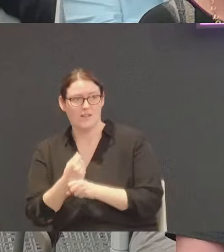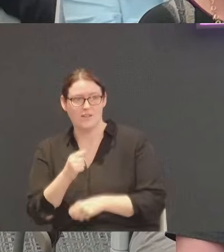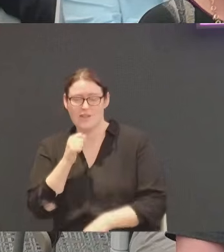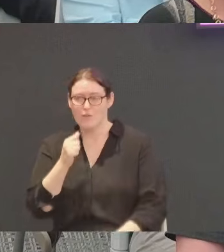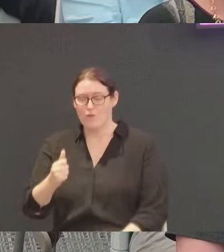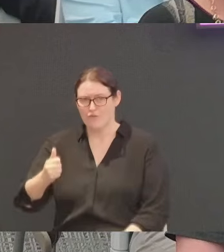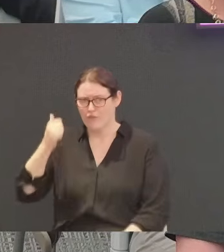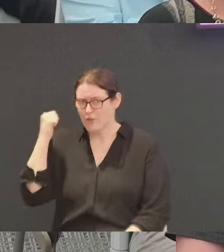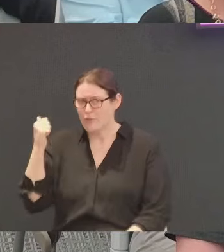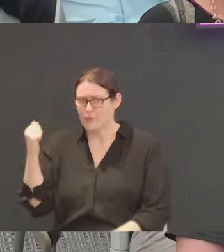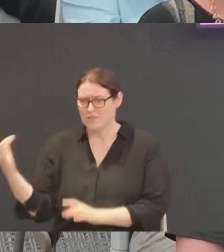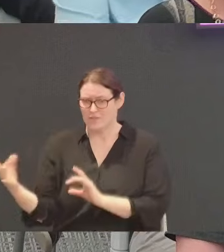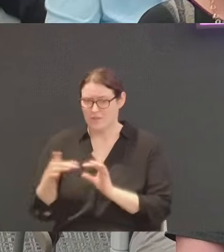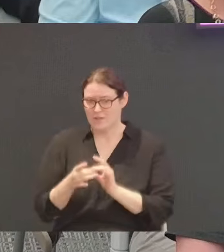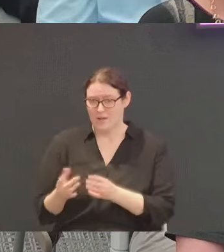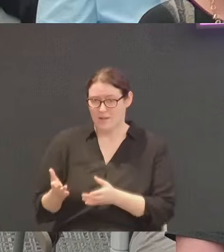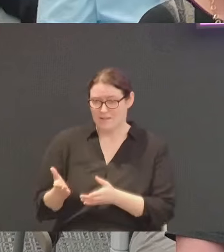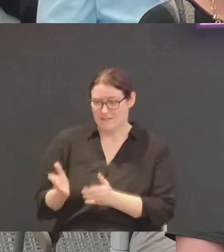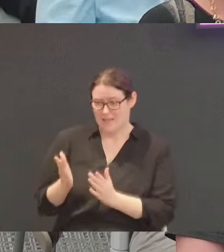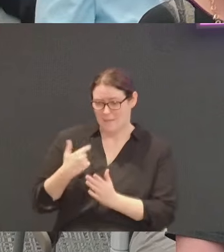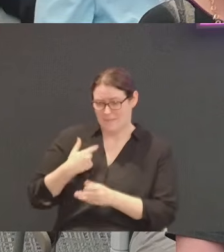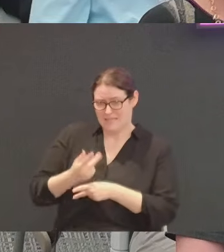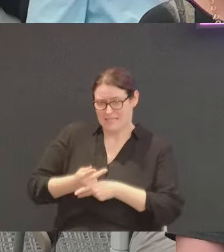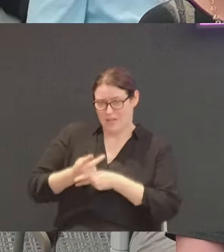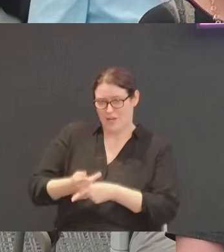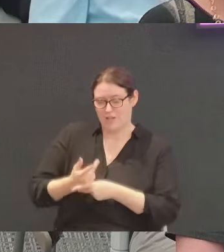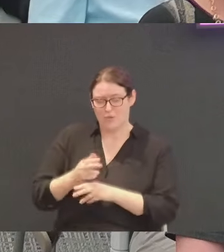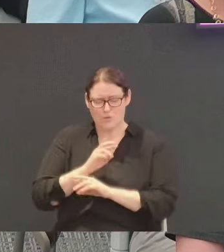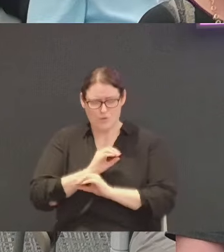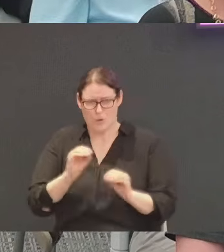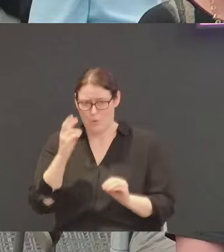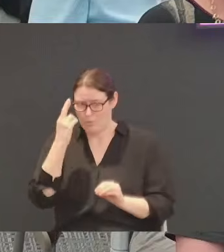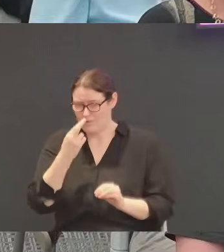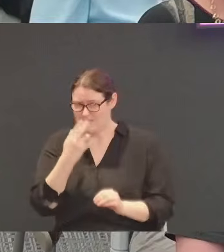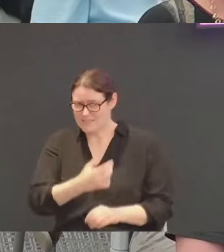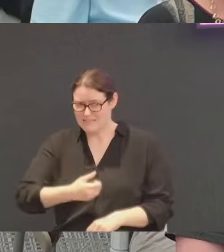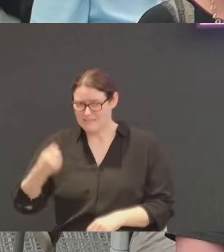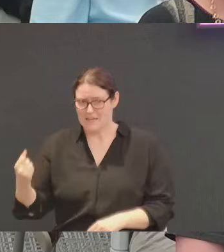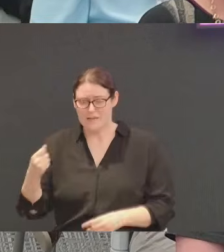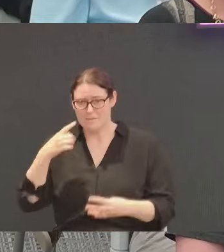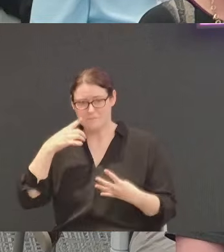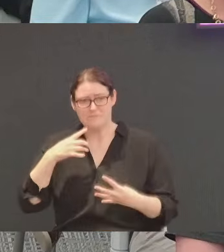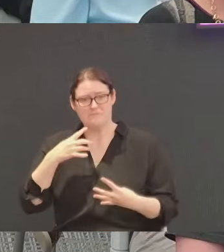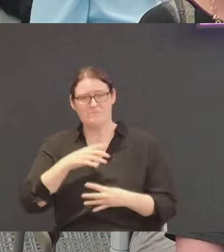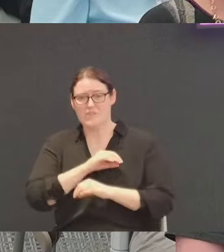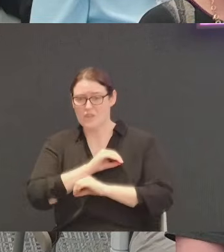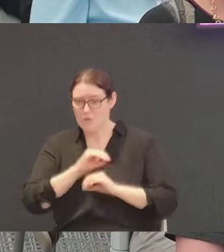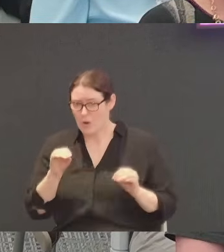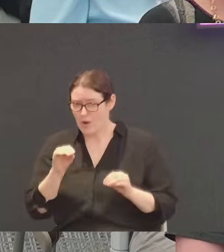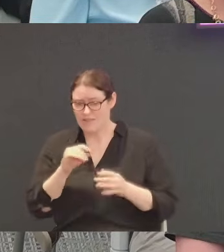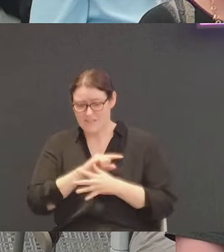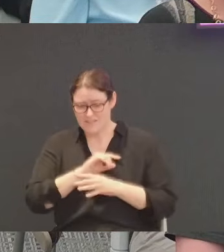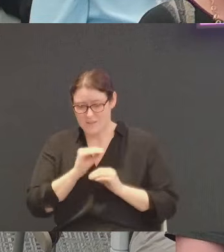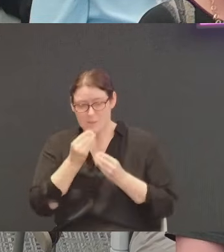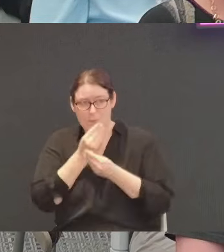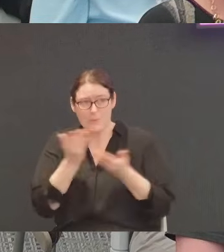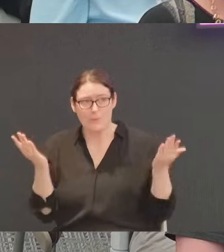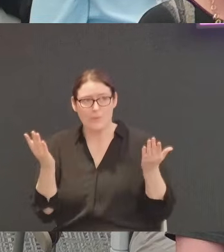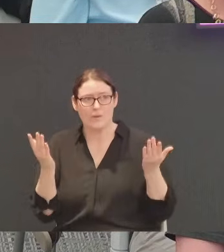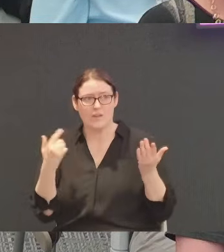back. She had no reason to take her. Not not one reason. And they this is trafficking humans. And